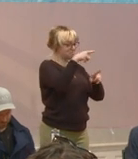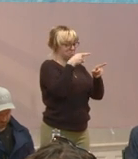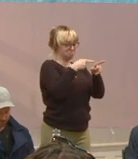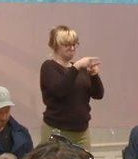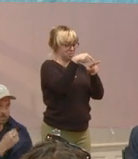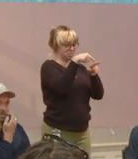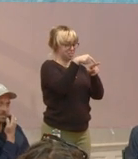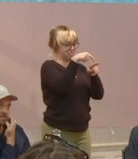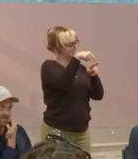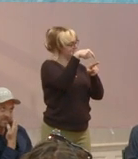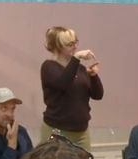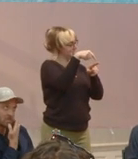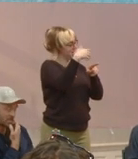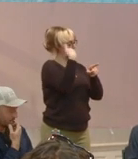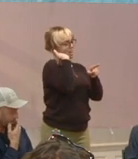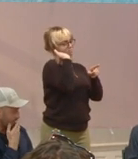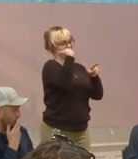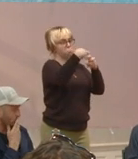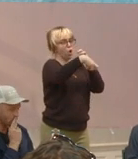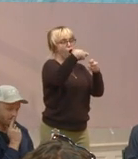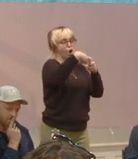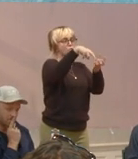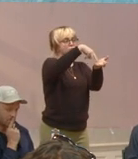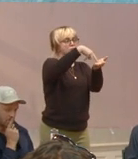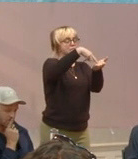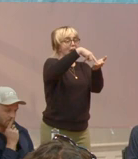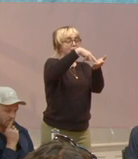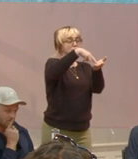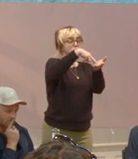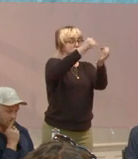there's there is a provocation for dancer, people who do